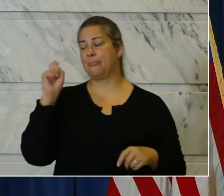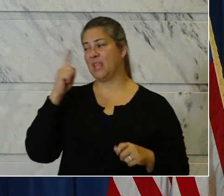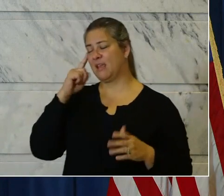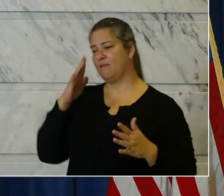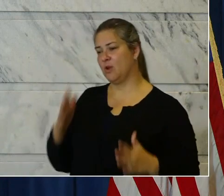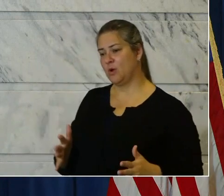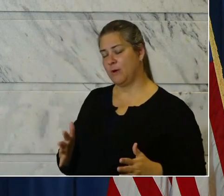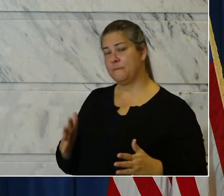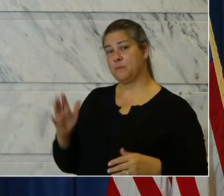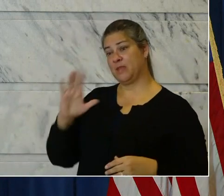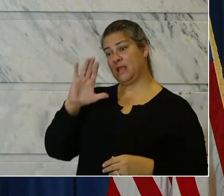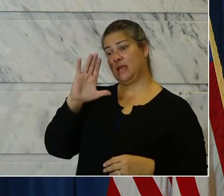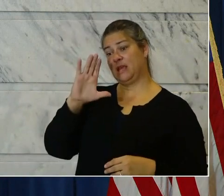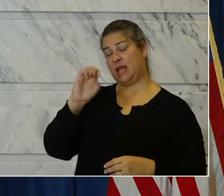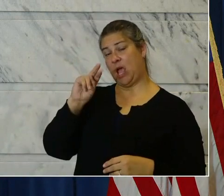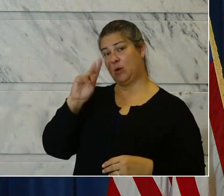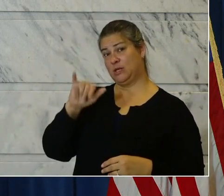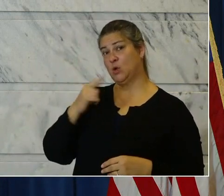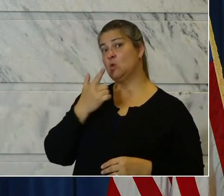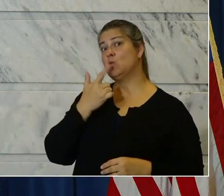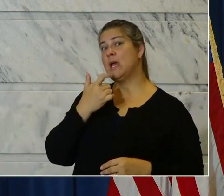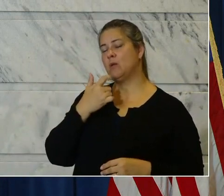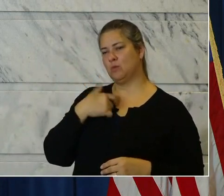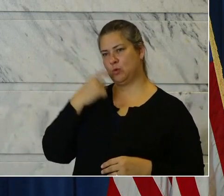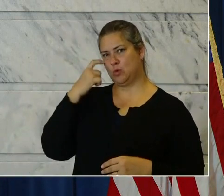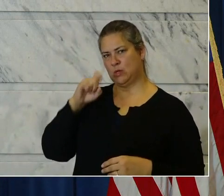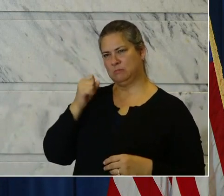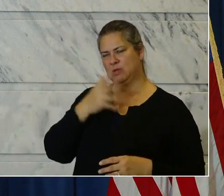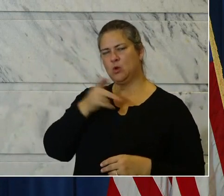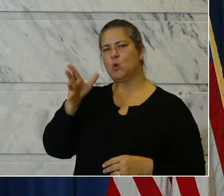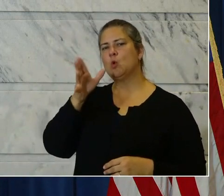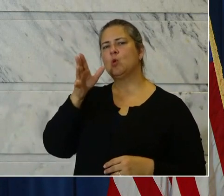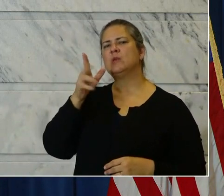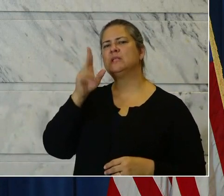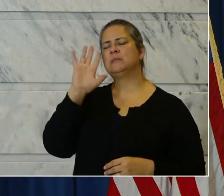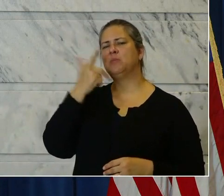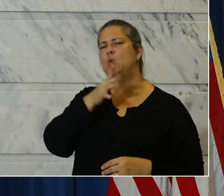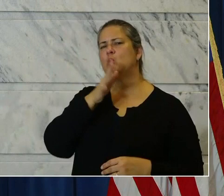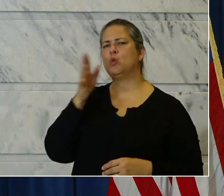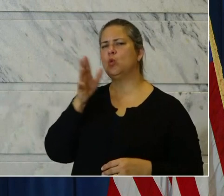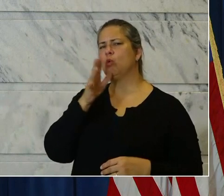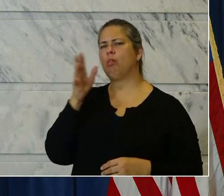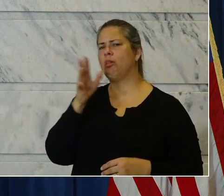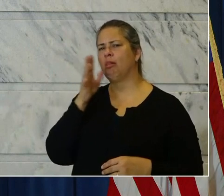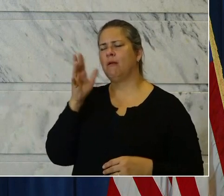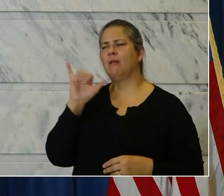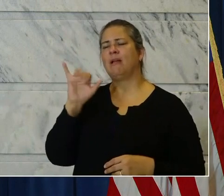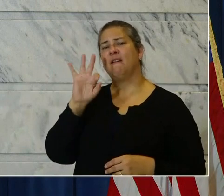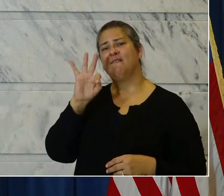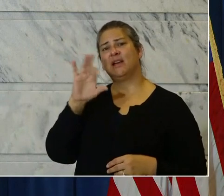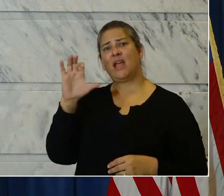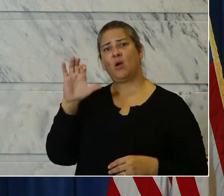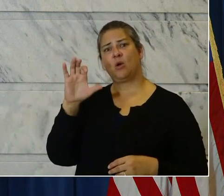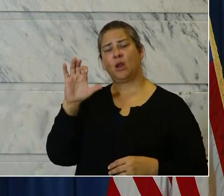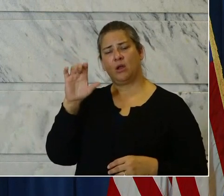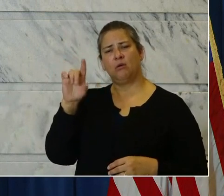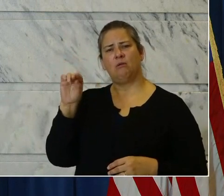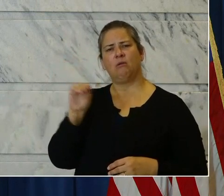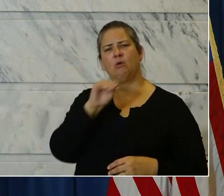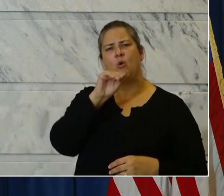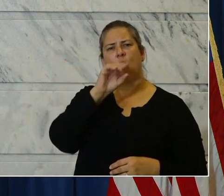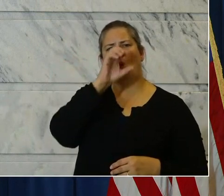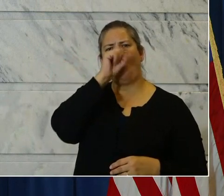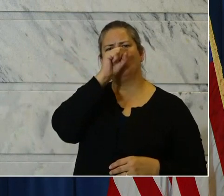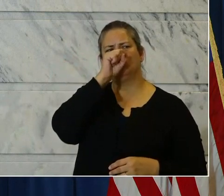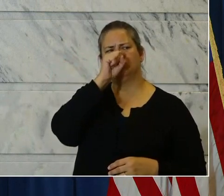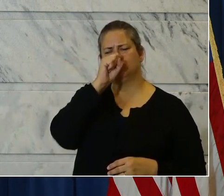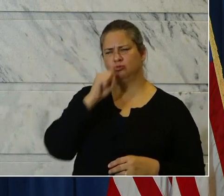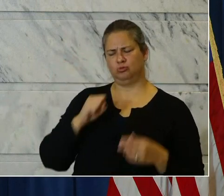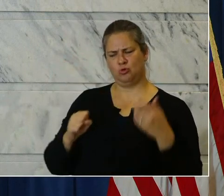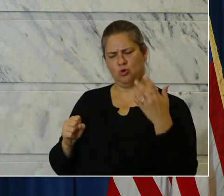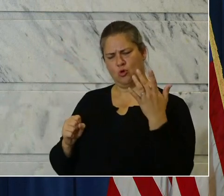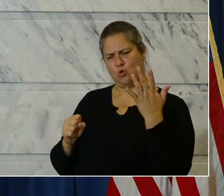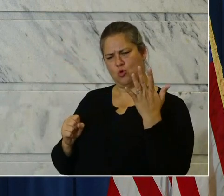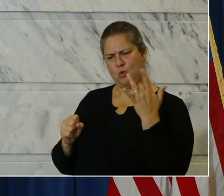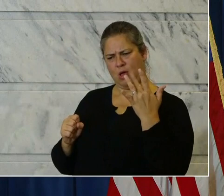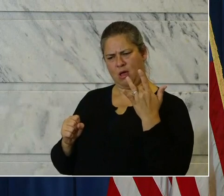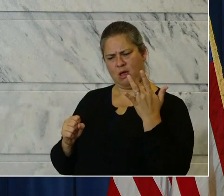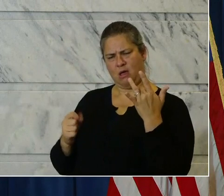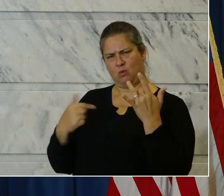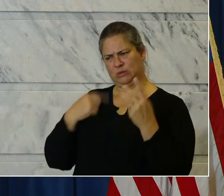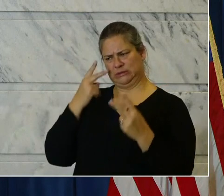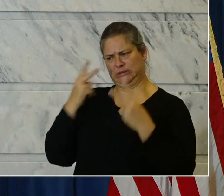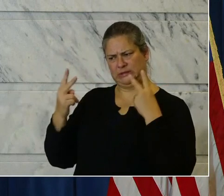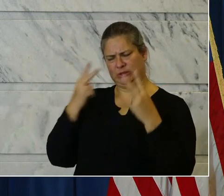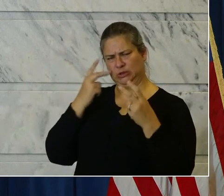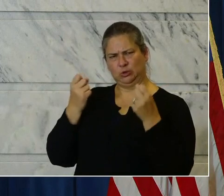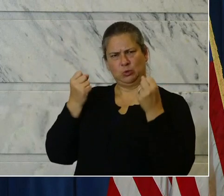MY LEFT YESTERDAY SO NICK. THE.